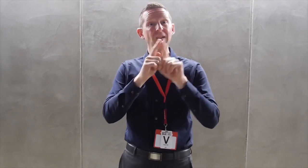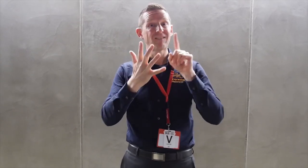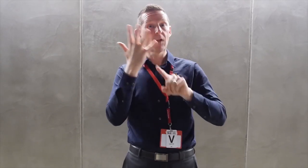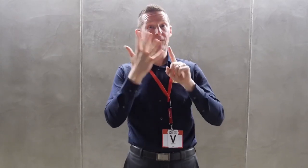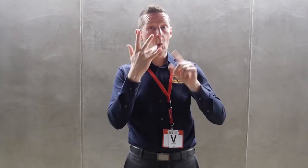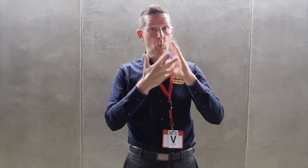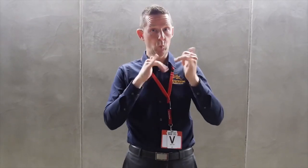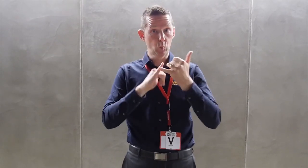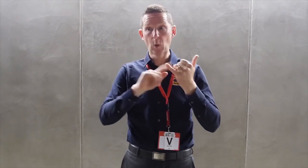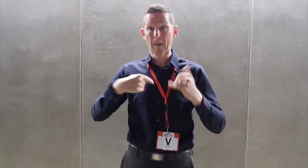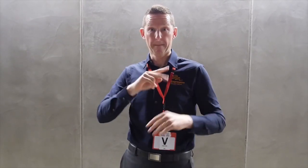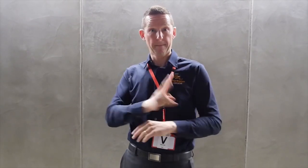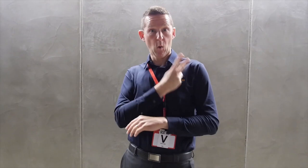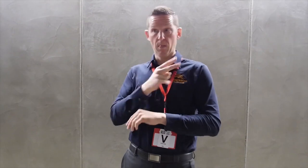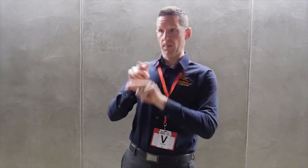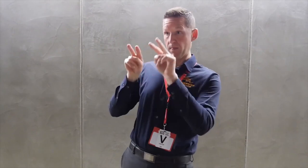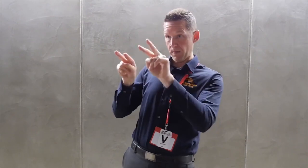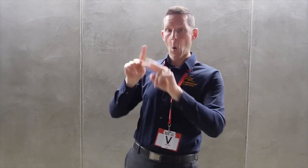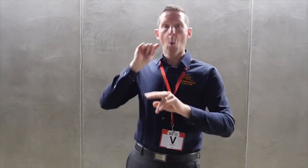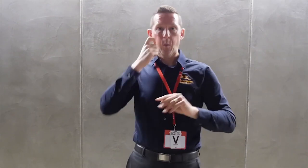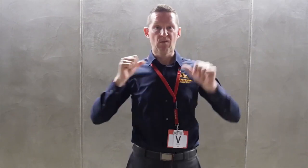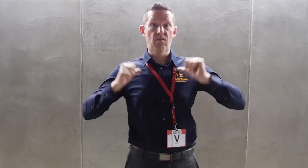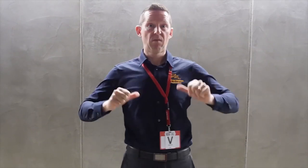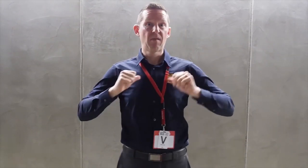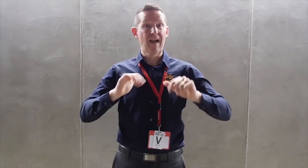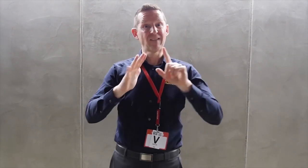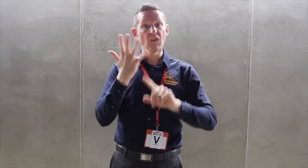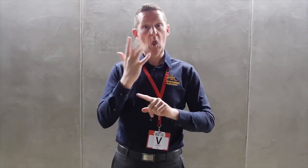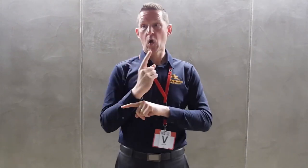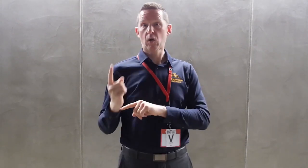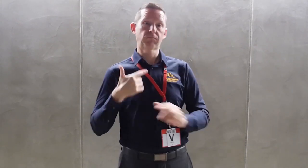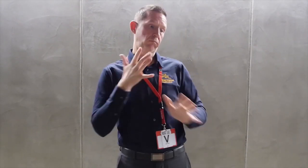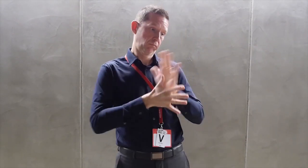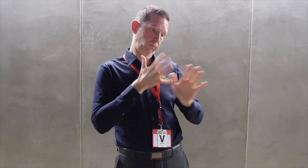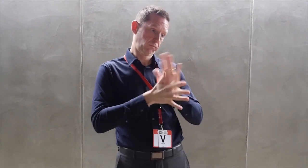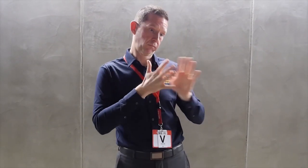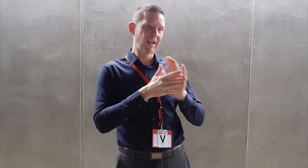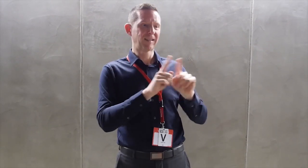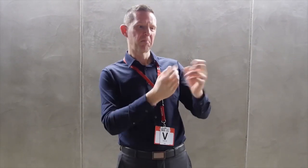We both watch the five o’clock news, and practice interpreting it simultaneously as it’s delivered